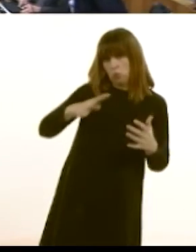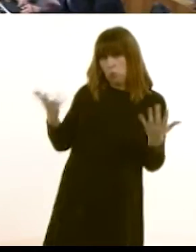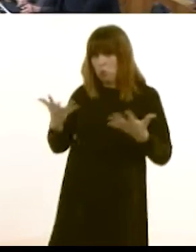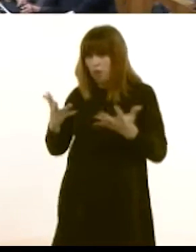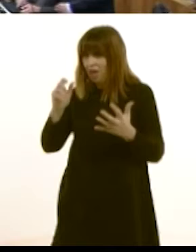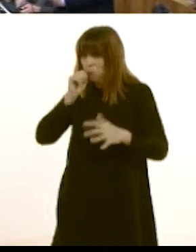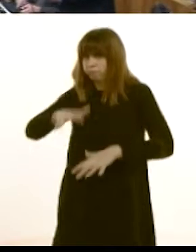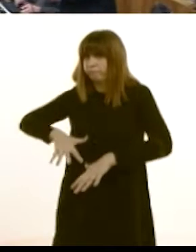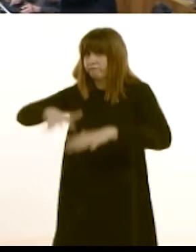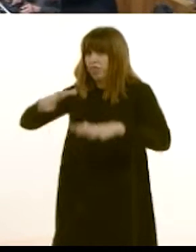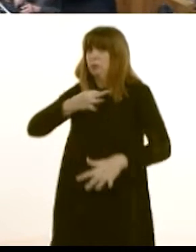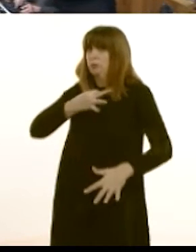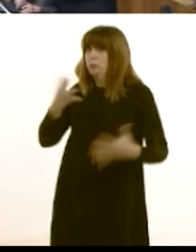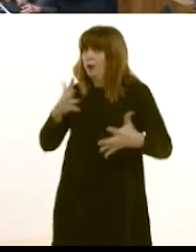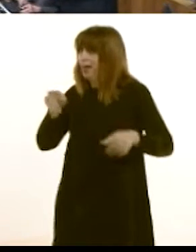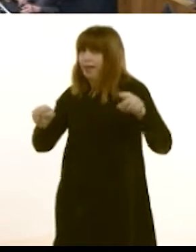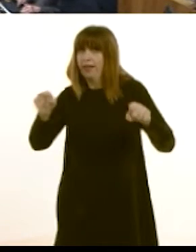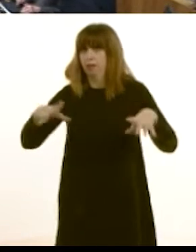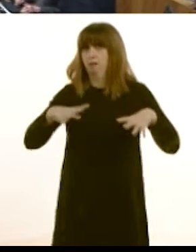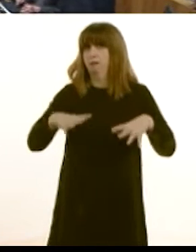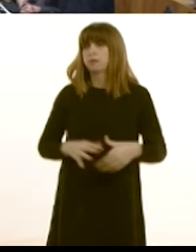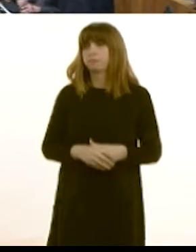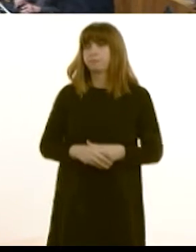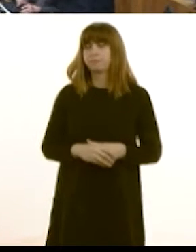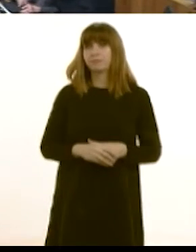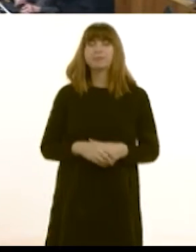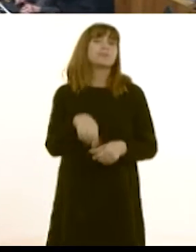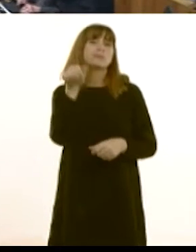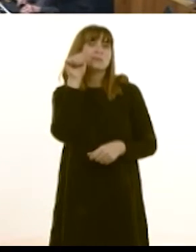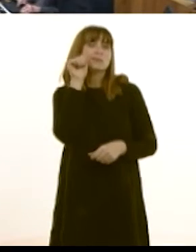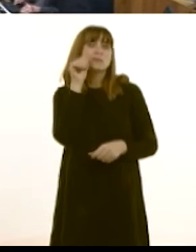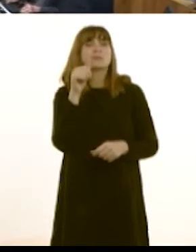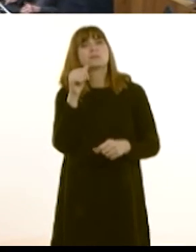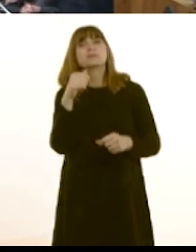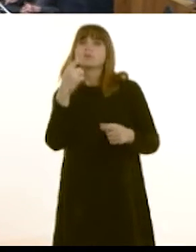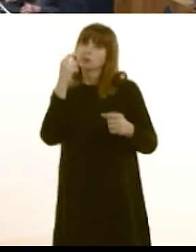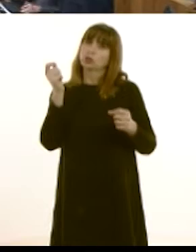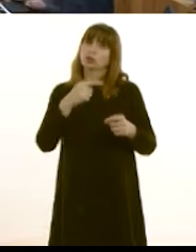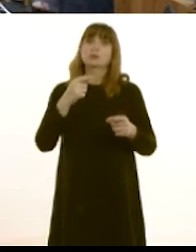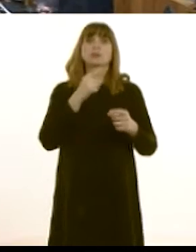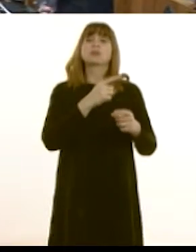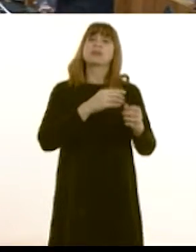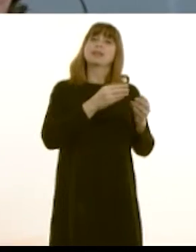Davies: Thank you, First Minister, for that answer, and I appreciate that many of these questions might well be addressed also by the natural resources Minister in his statement,